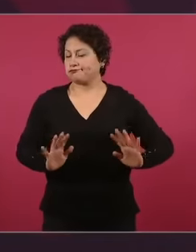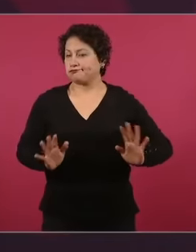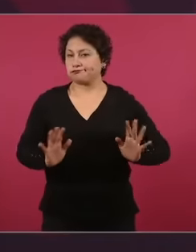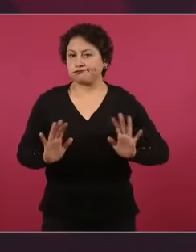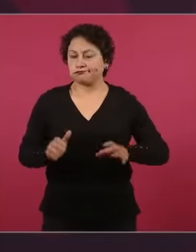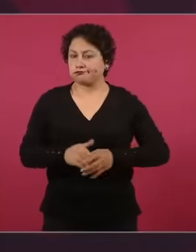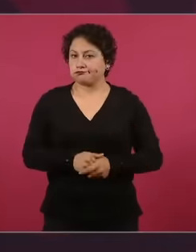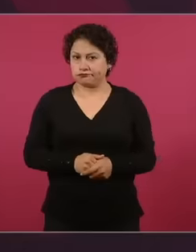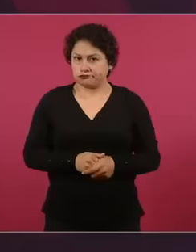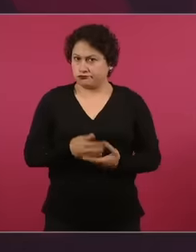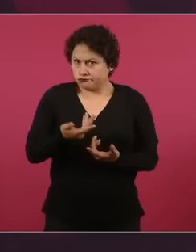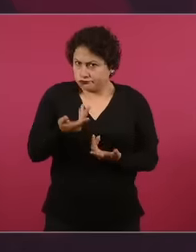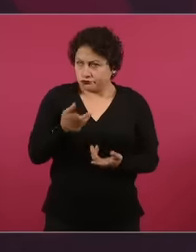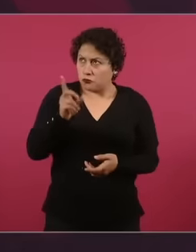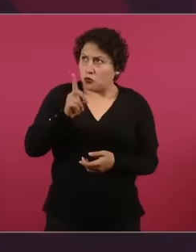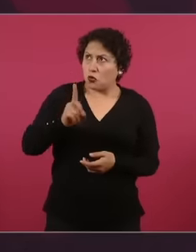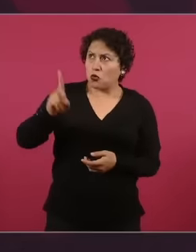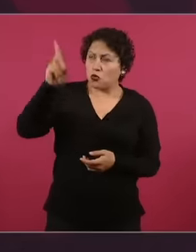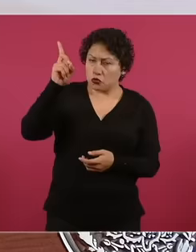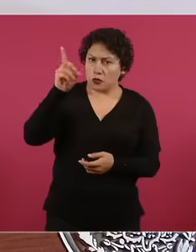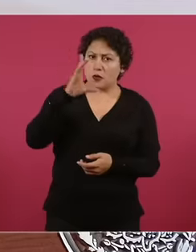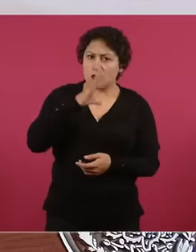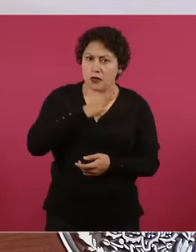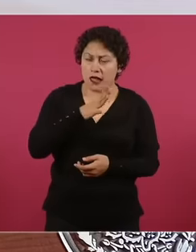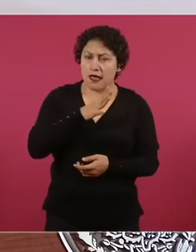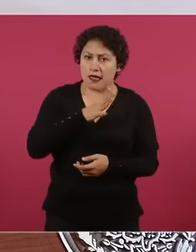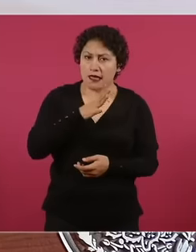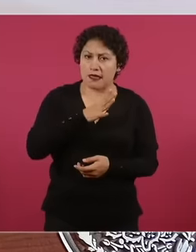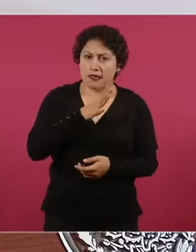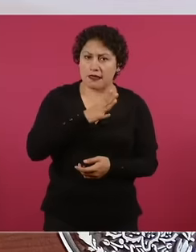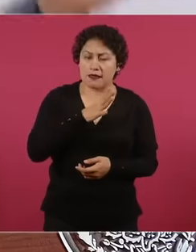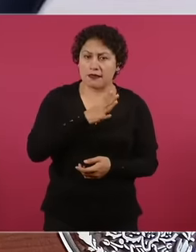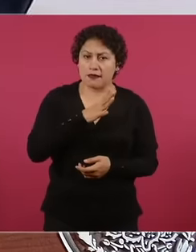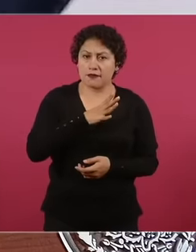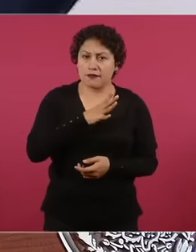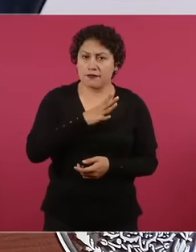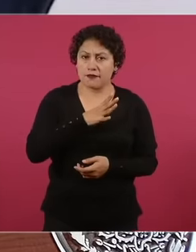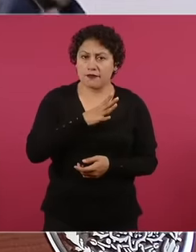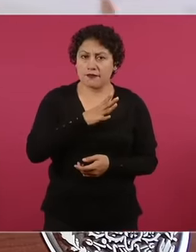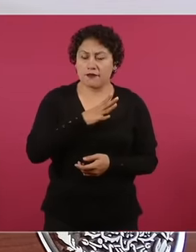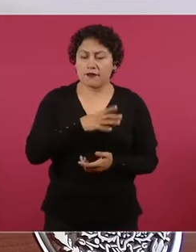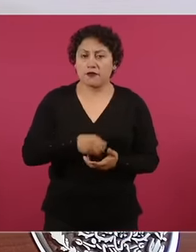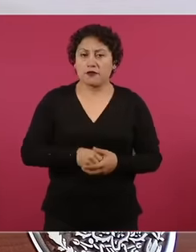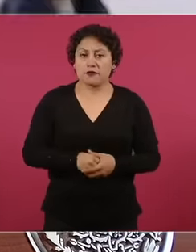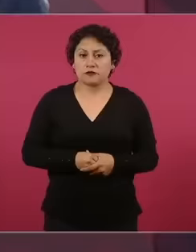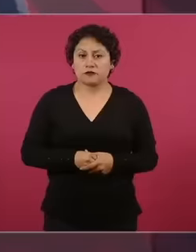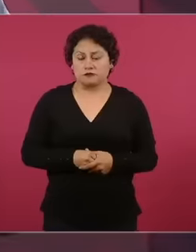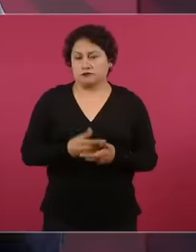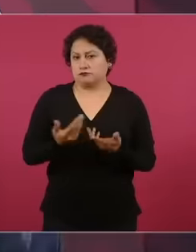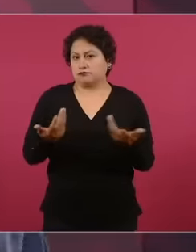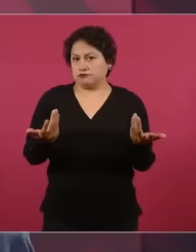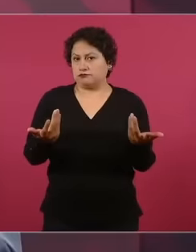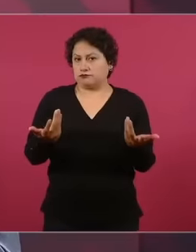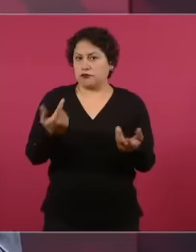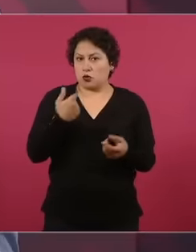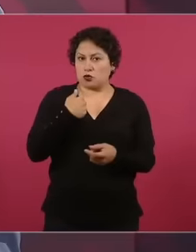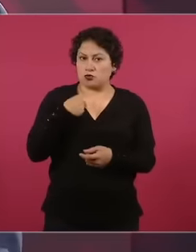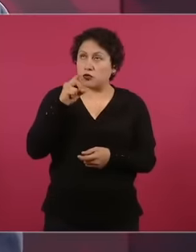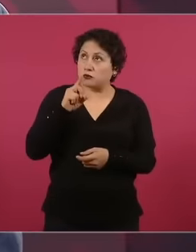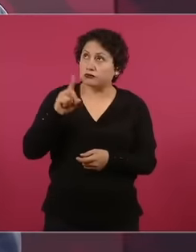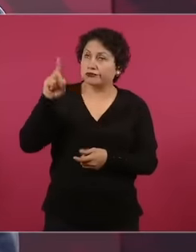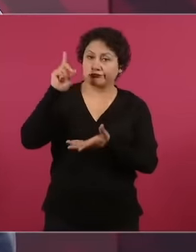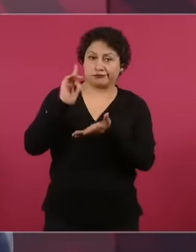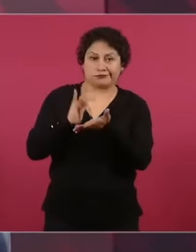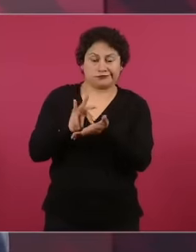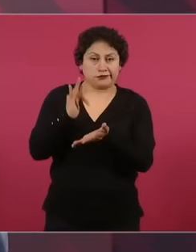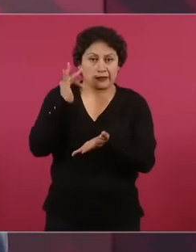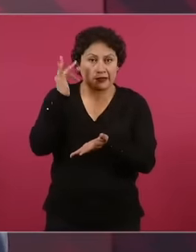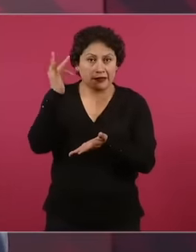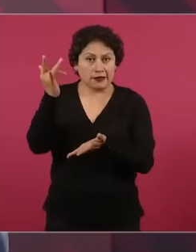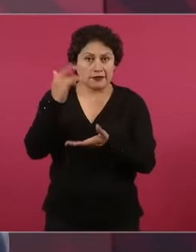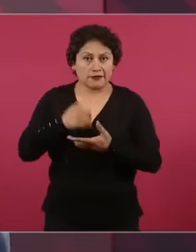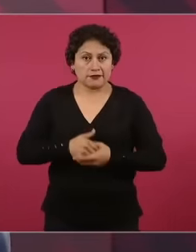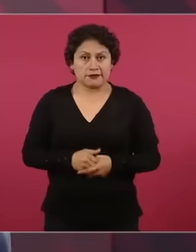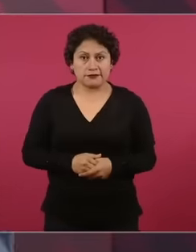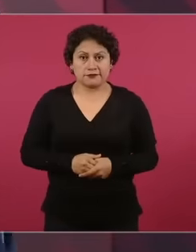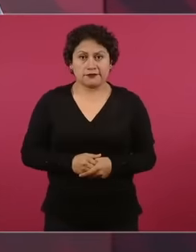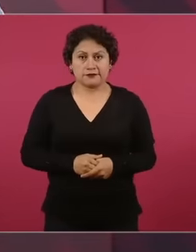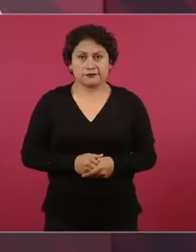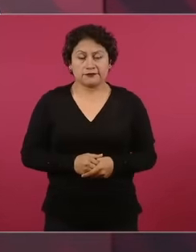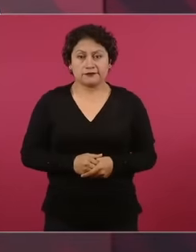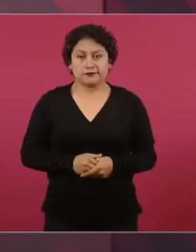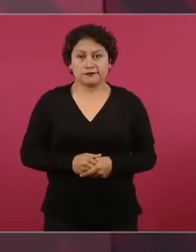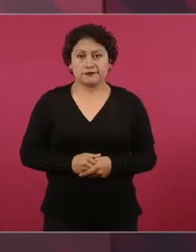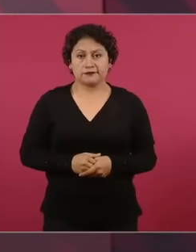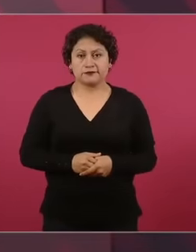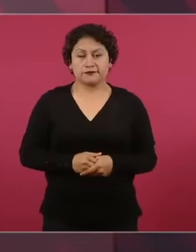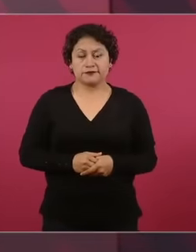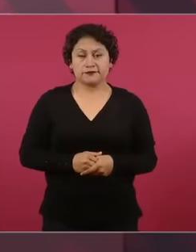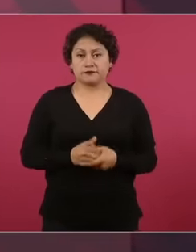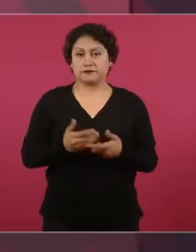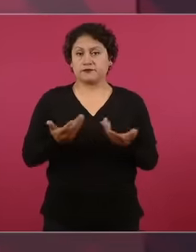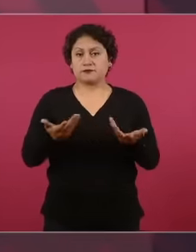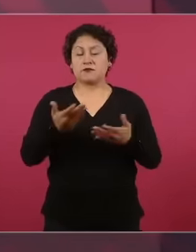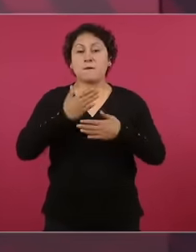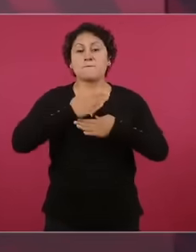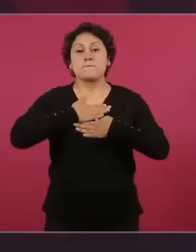exists, I have to give thanks to the creator and I am convinced And this is for young people